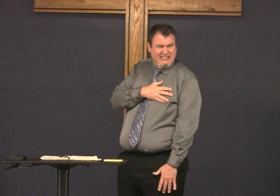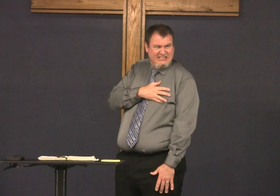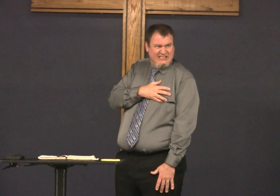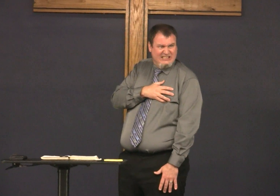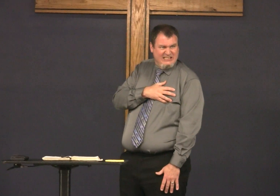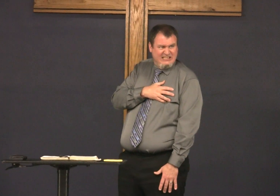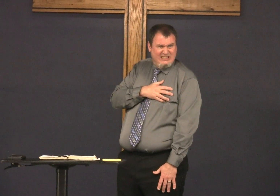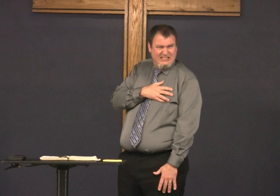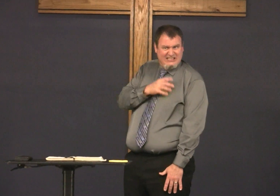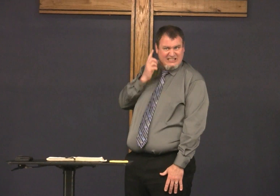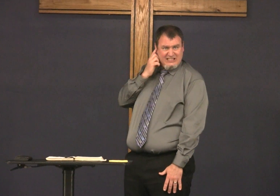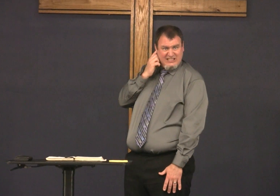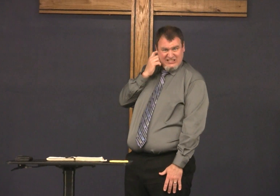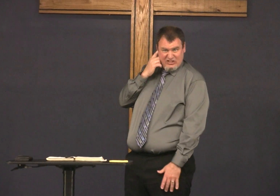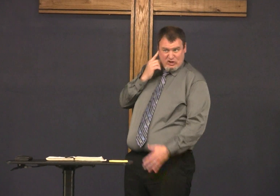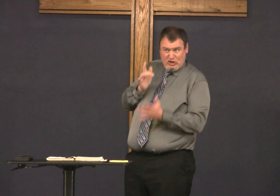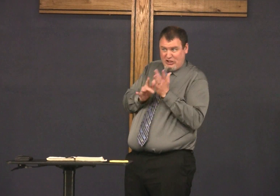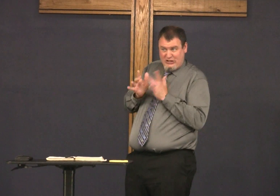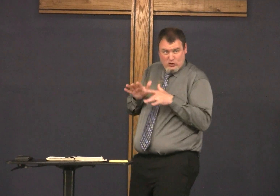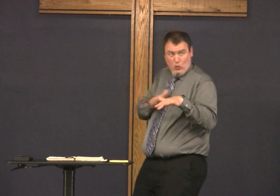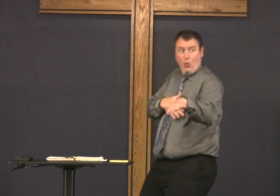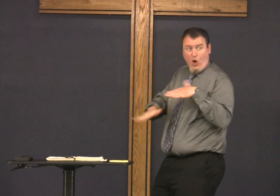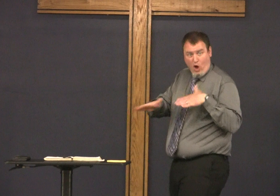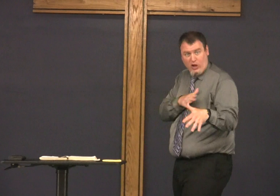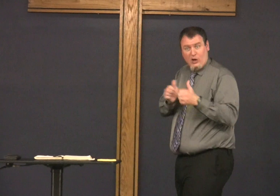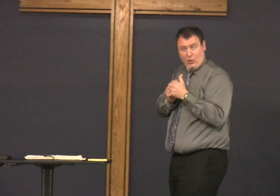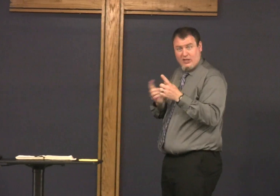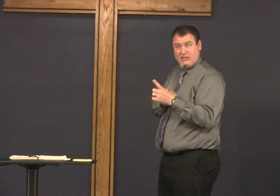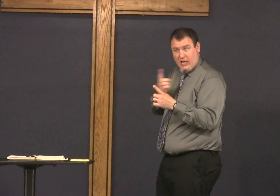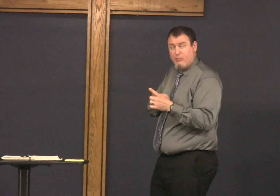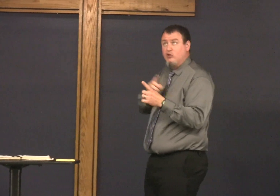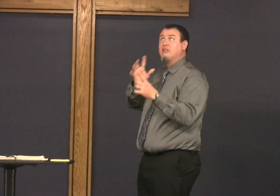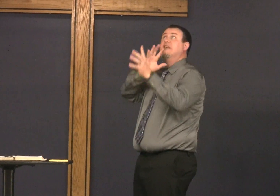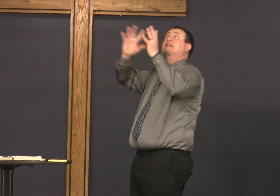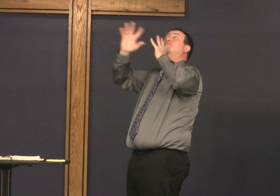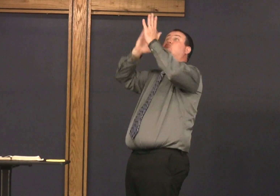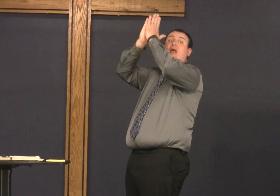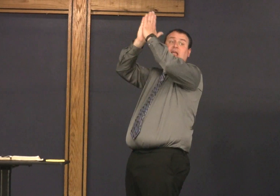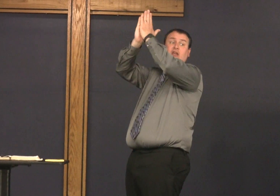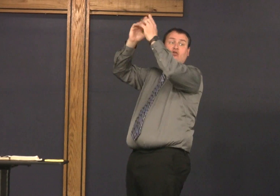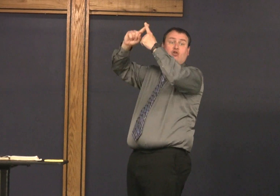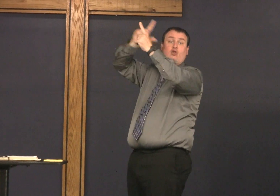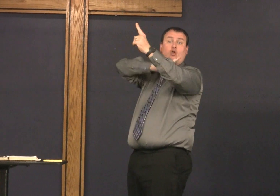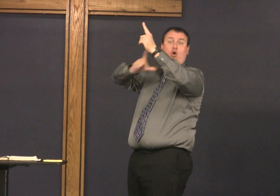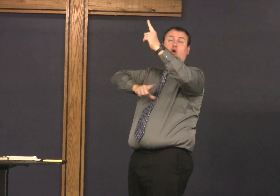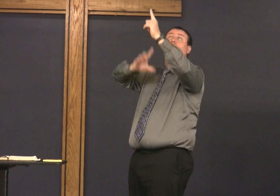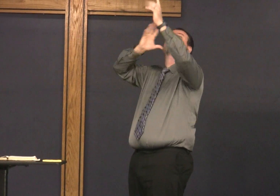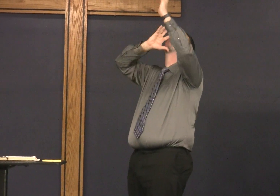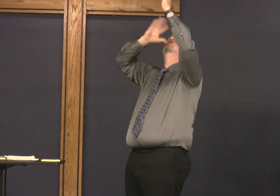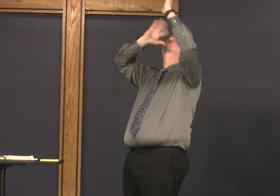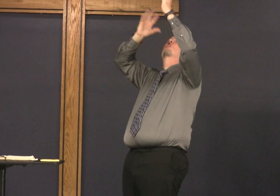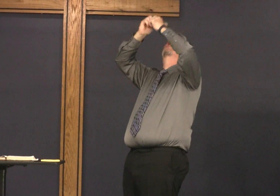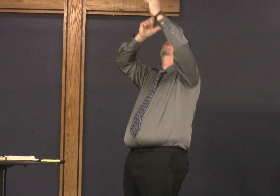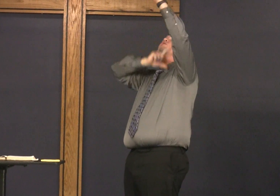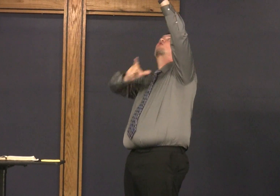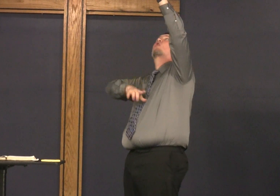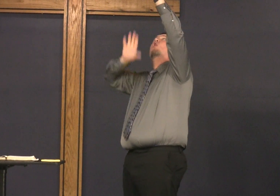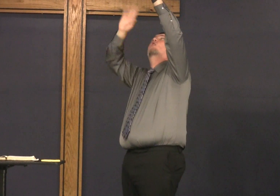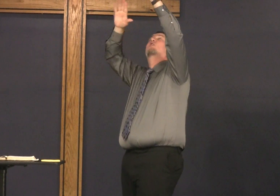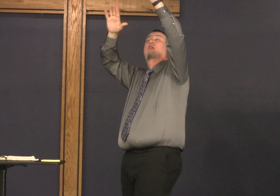so recently we're in chapter 17 right Jesus was walking with his disciples talking to the Lord and praying